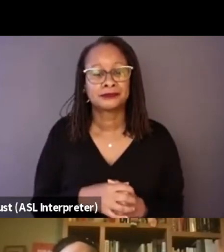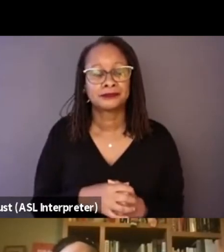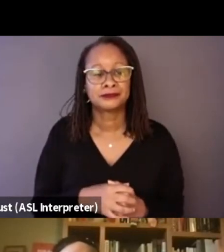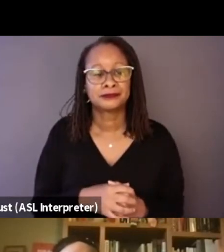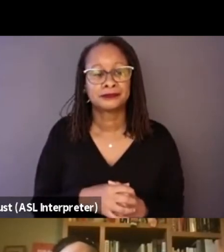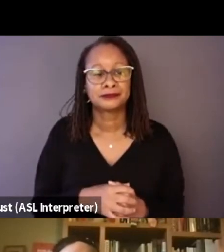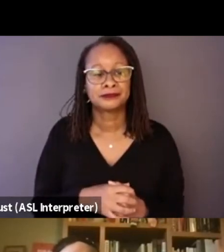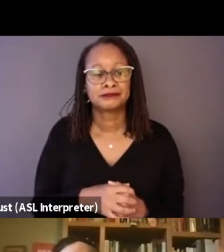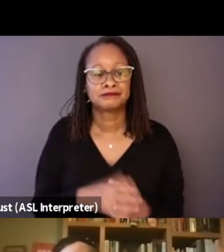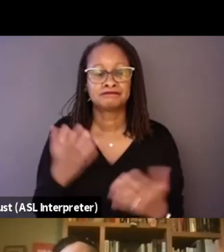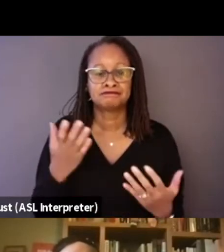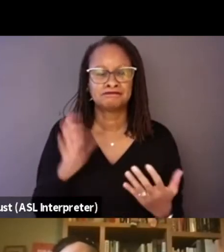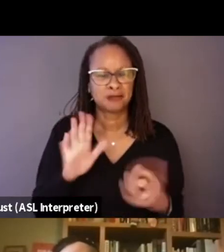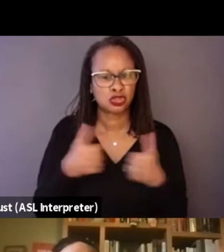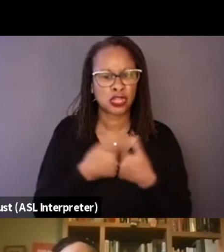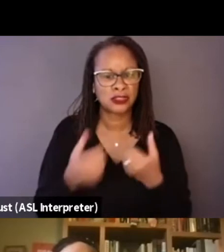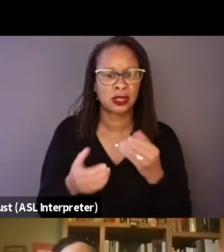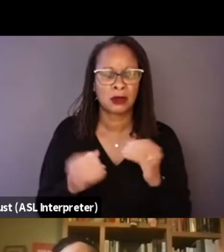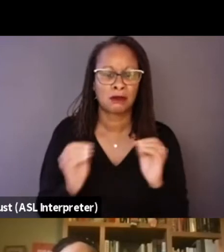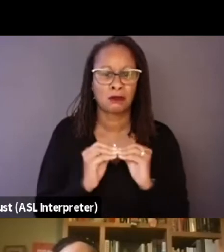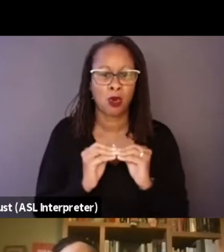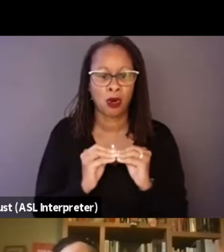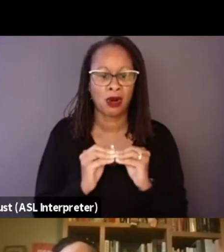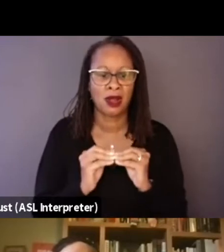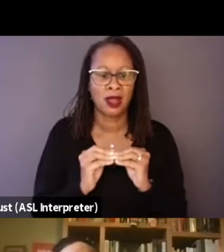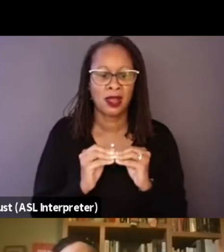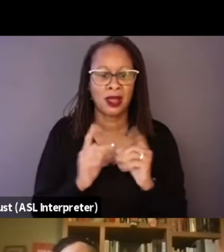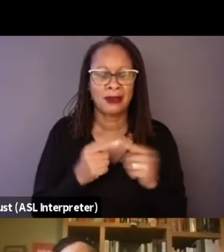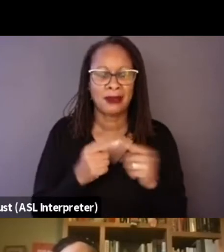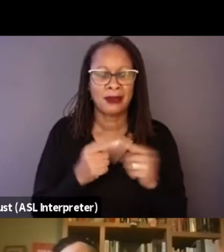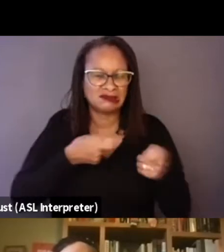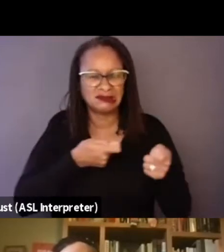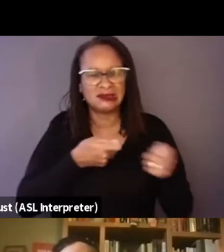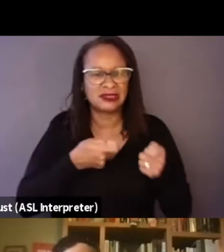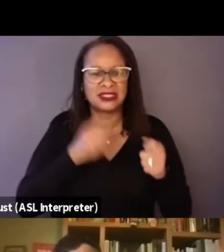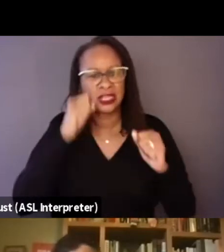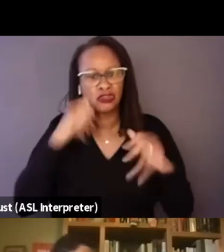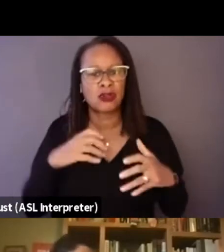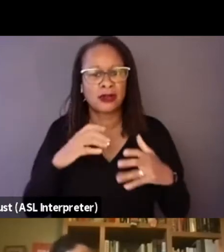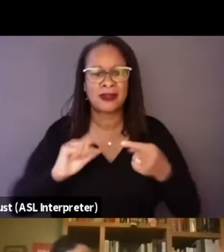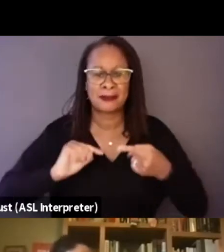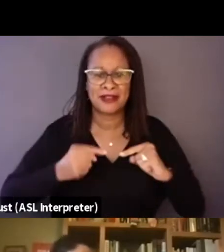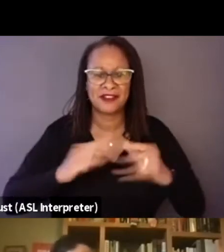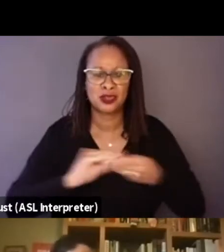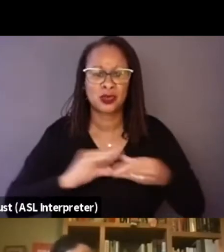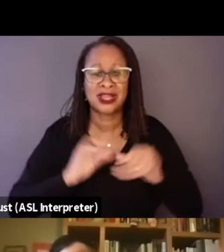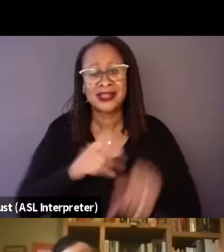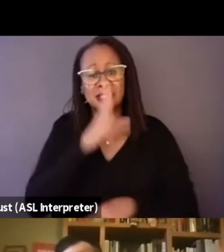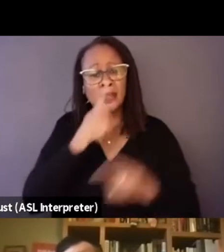more of pulling out this incredibly painful story, but can you just talk a little bit about that? About what you faced making this film?